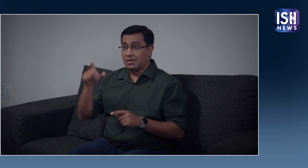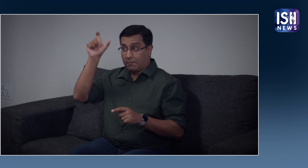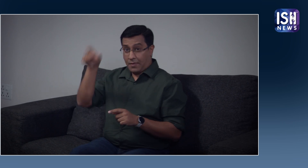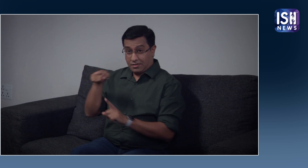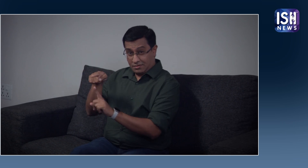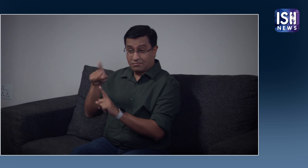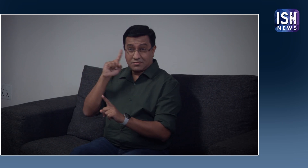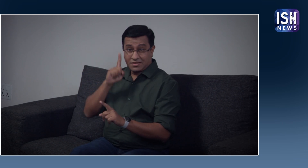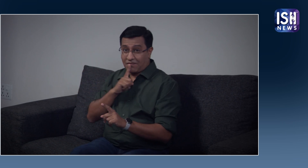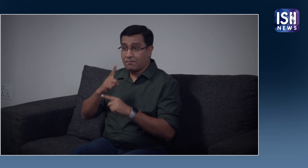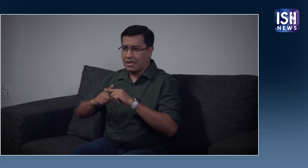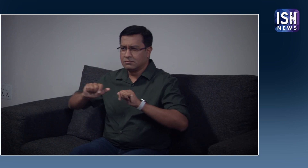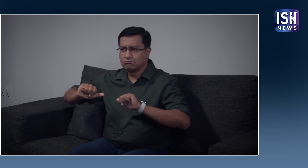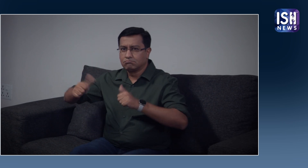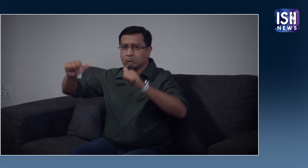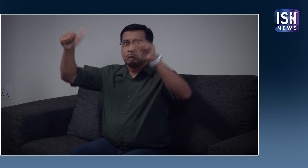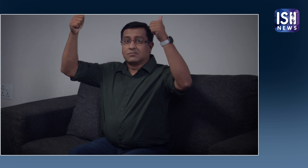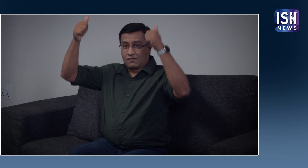This individual is Deaf and very successful!